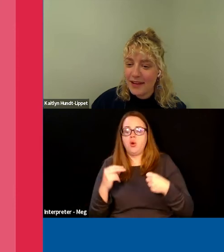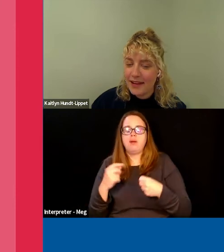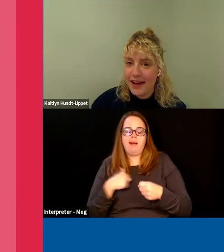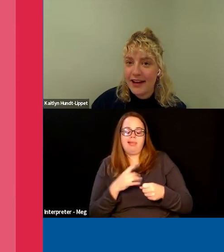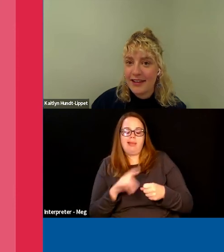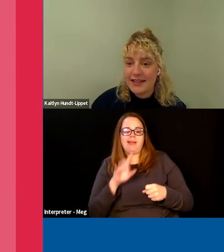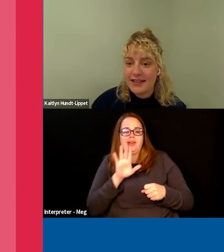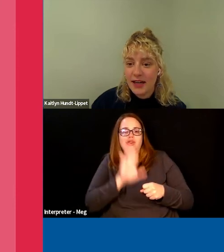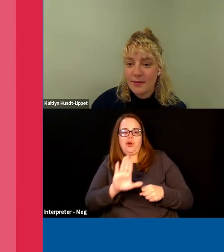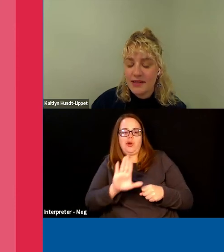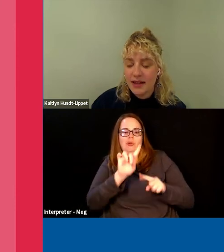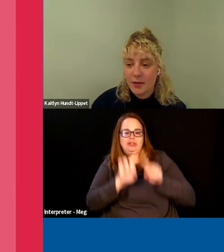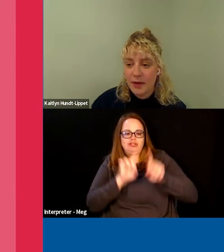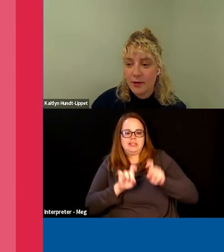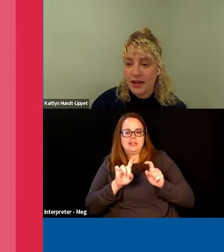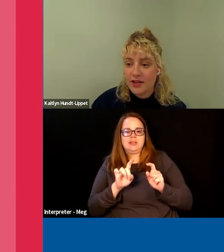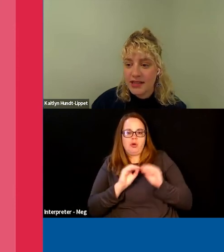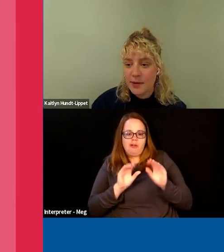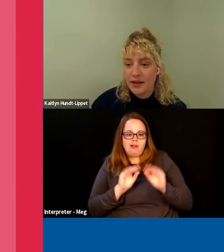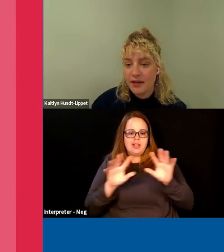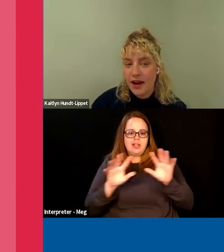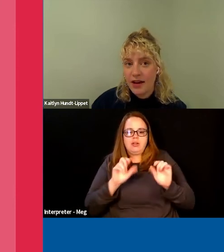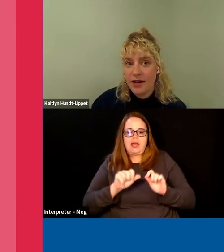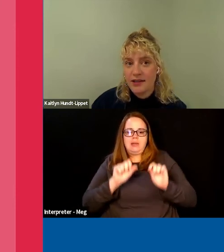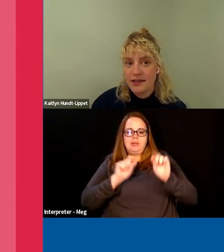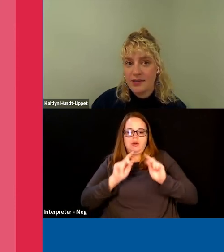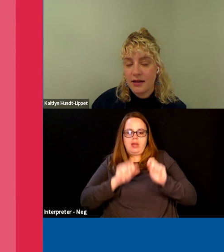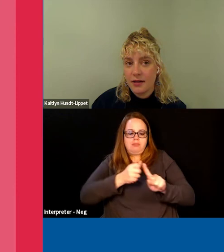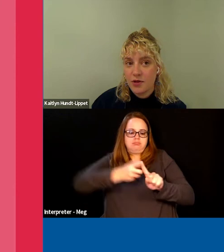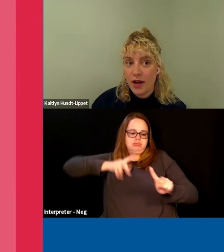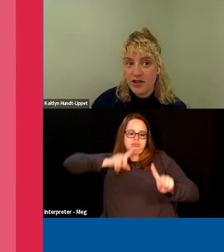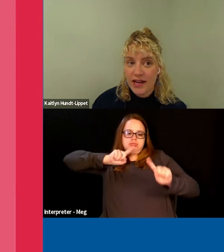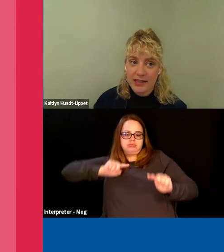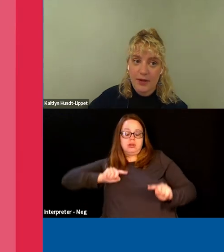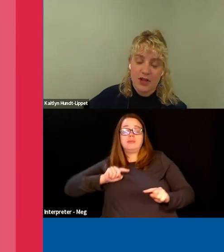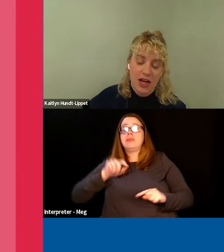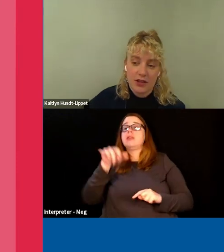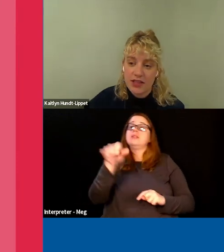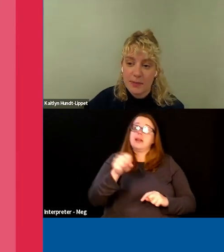Yeah, I think sometimes I would actually expand on that as not just ask about the challenges,